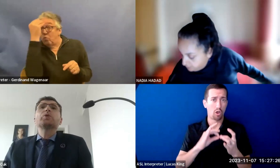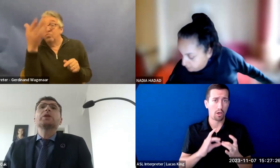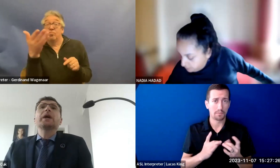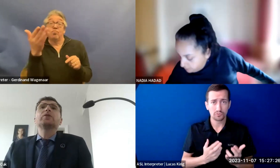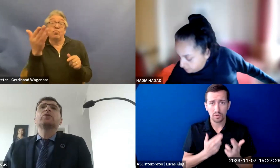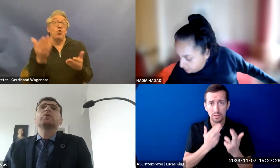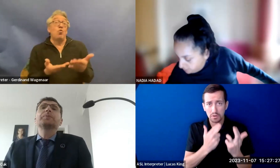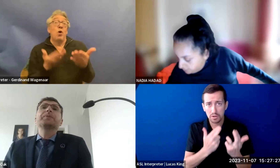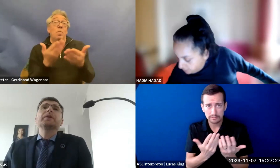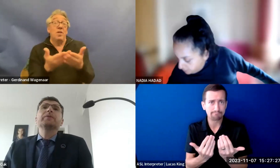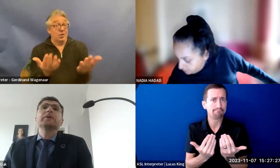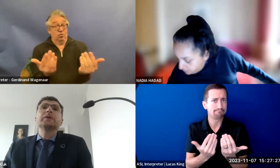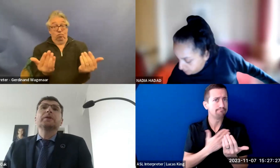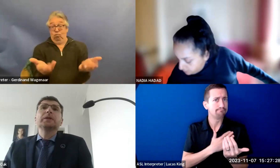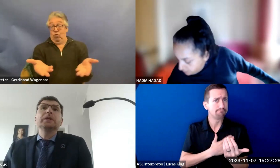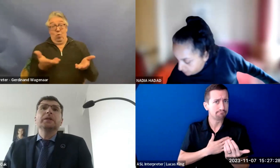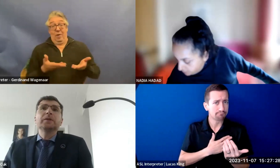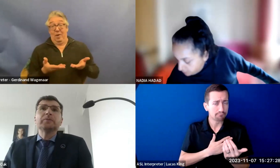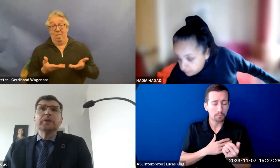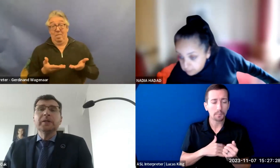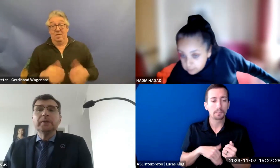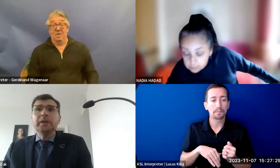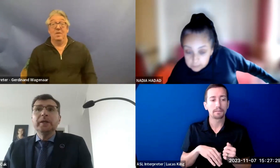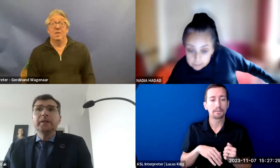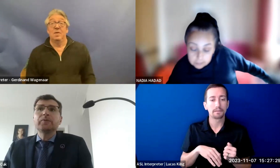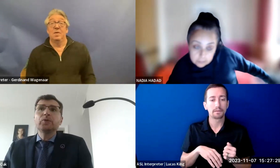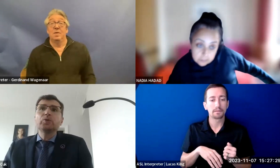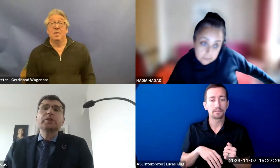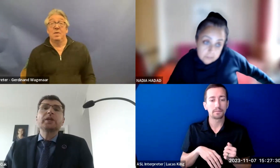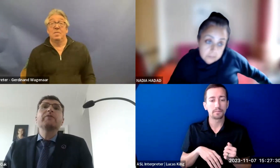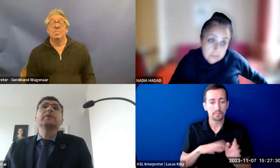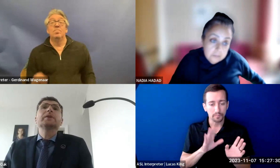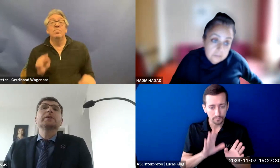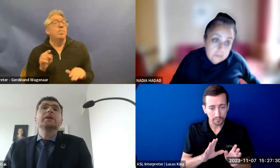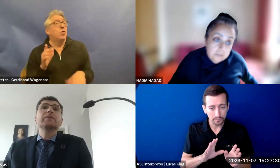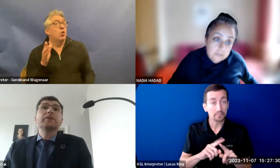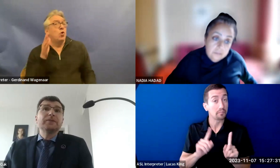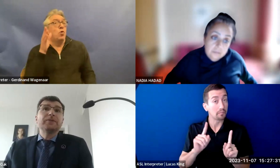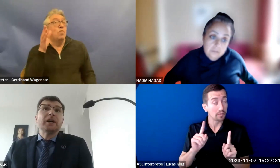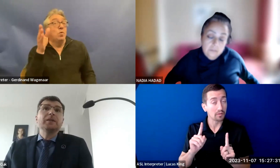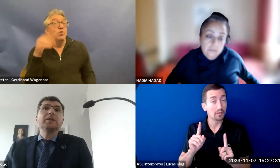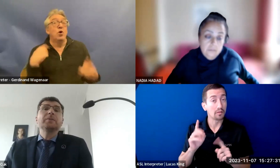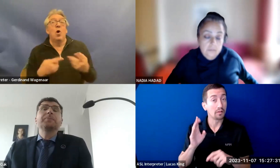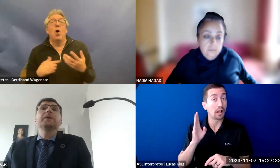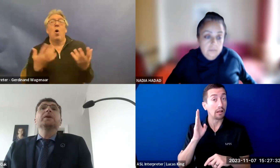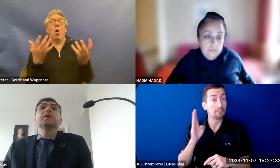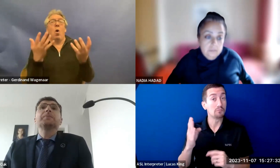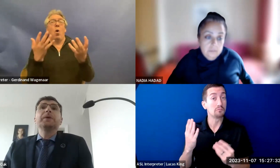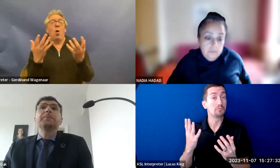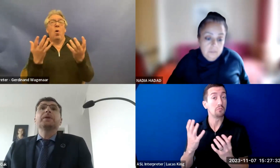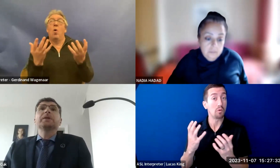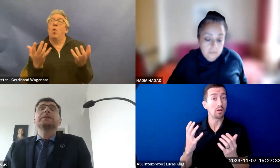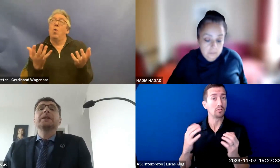But we would like, in the future, diversify the people and the stakeholders